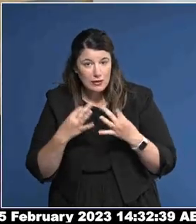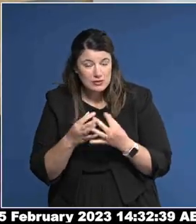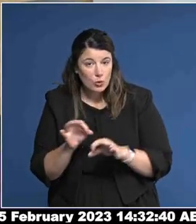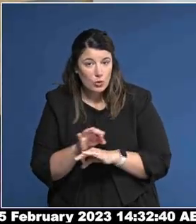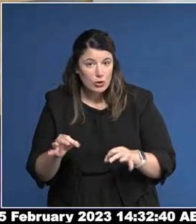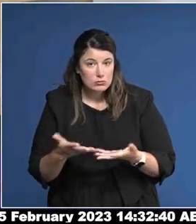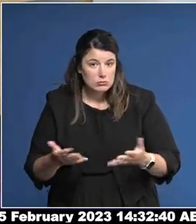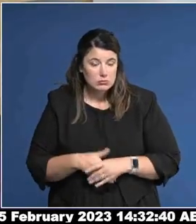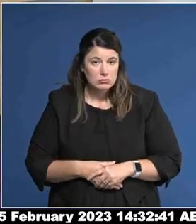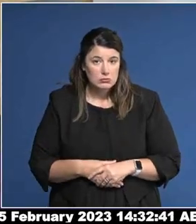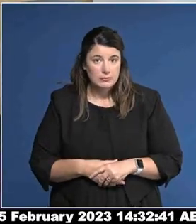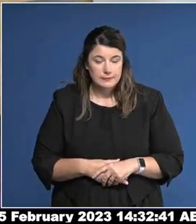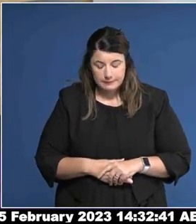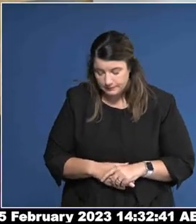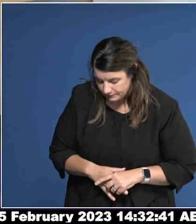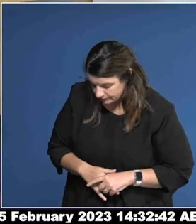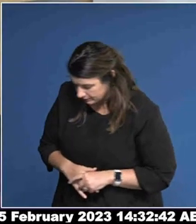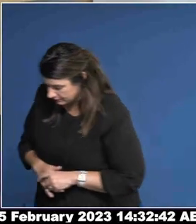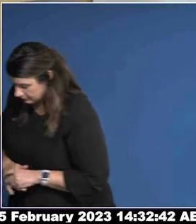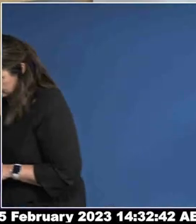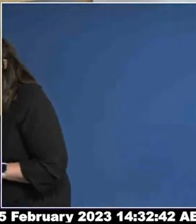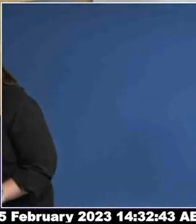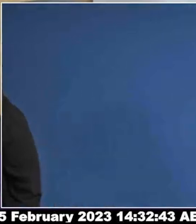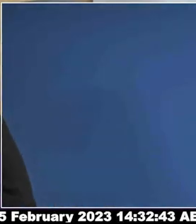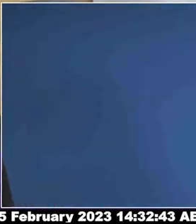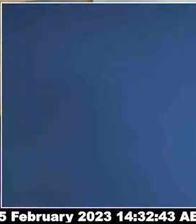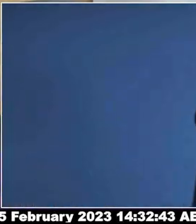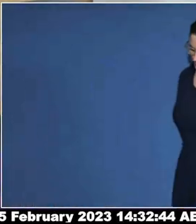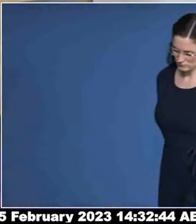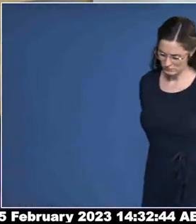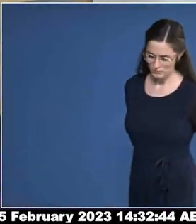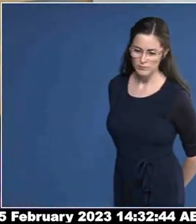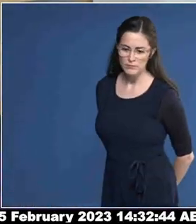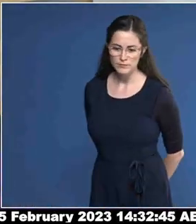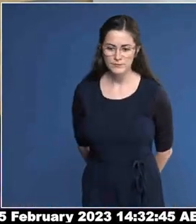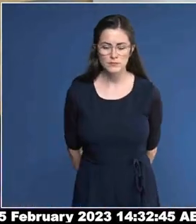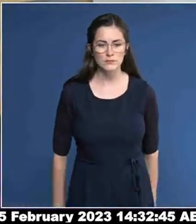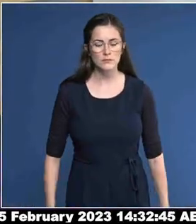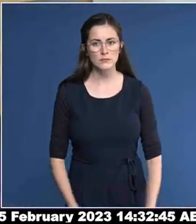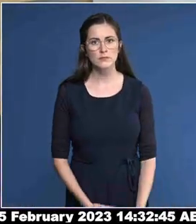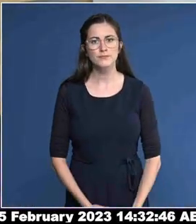At an institutional level, I think there are a number of ways that one can